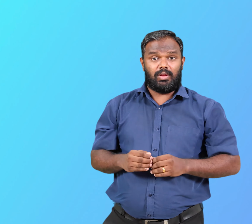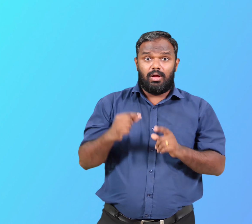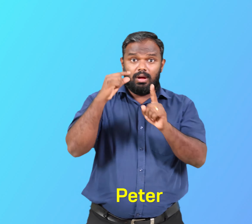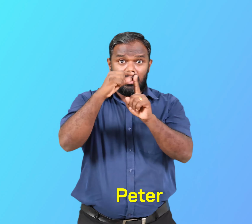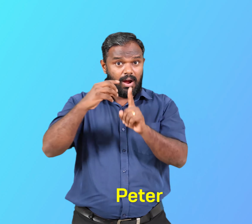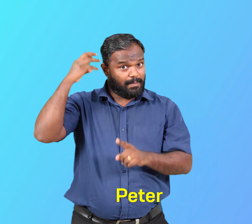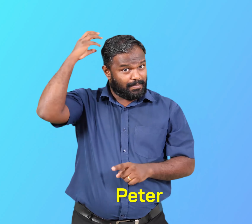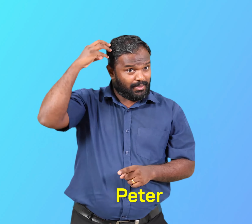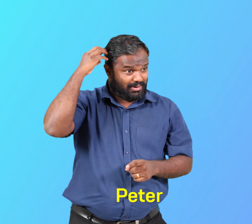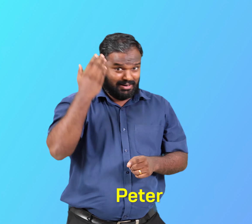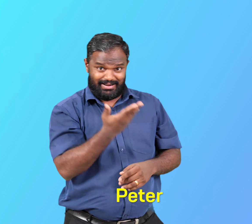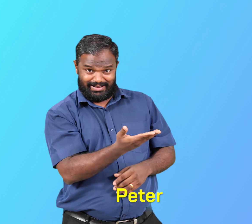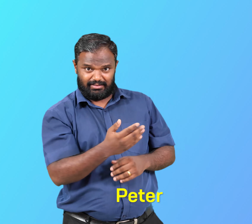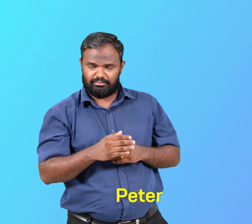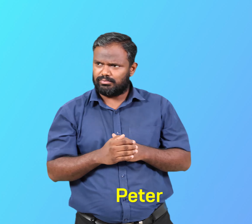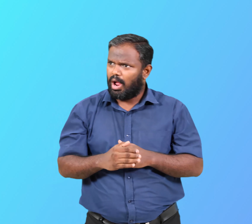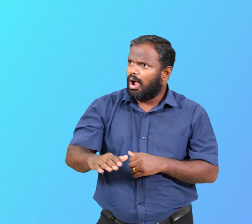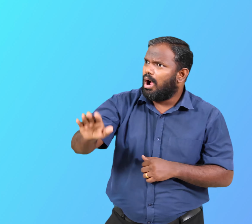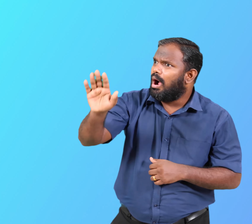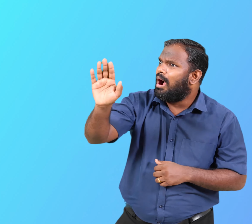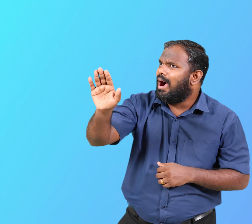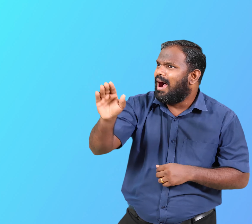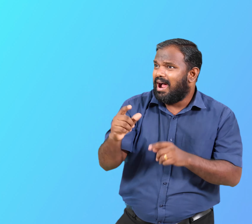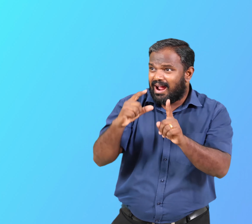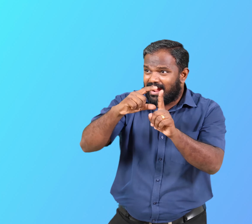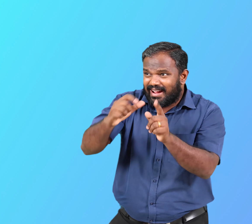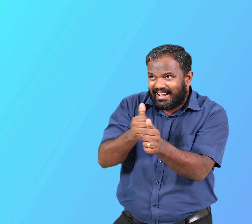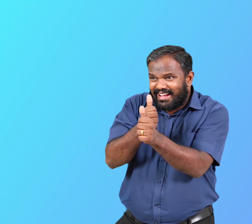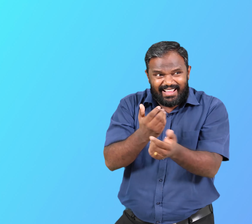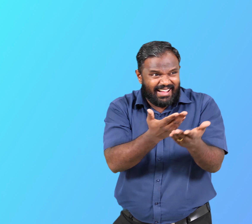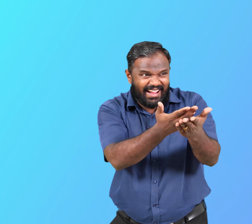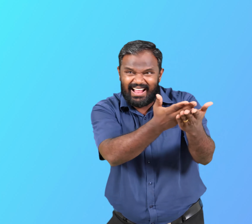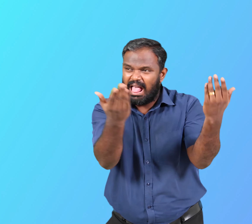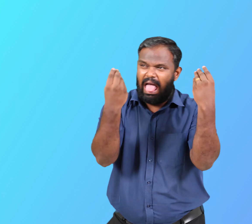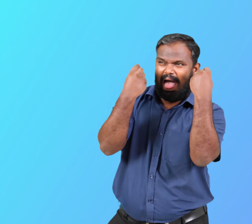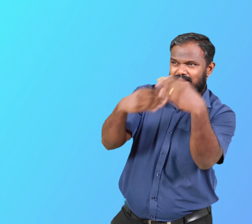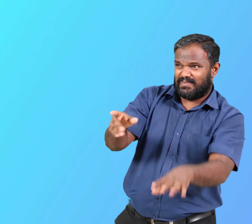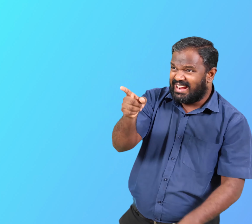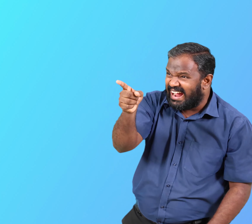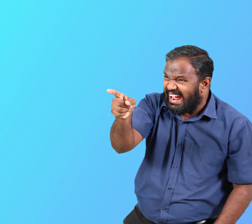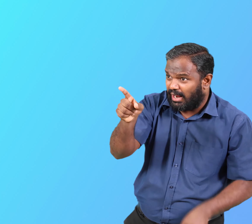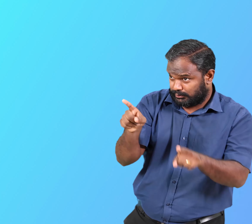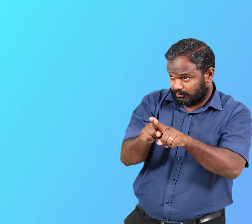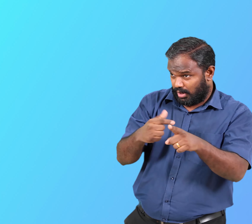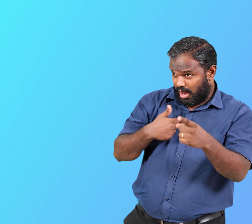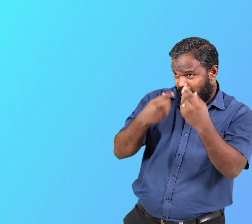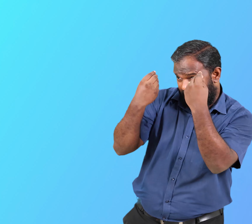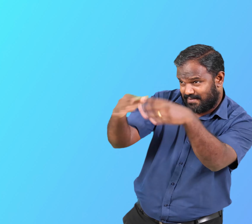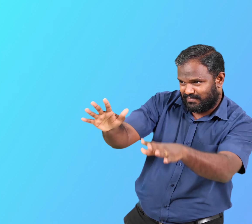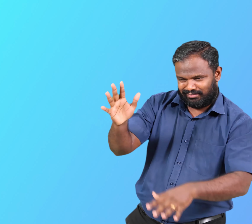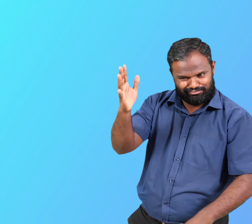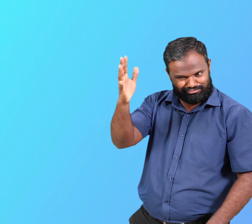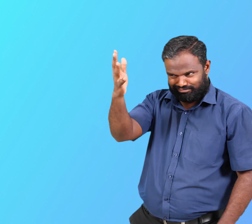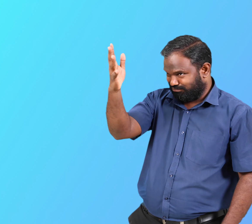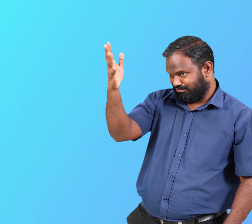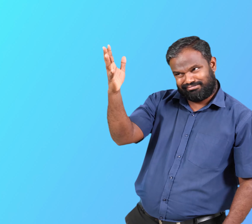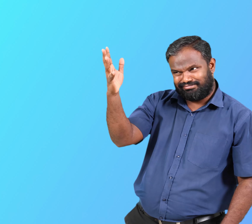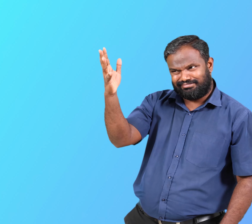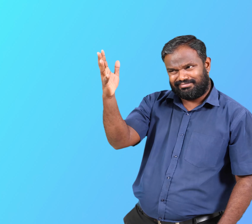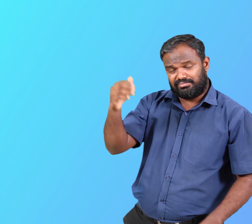Peter answered, “All the other followers may lose their faith in you. But my faith will never be shaken.”